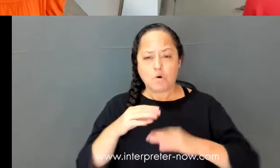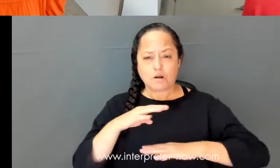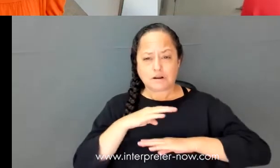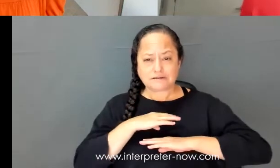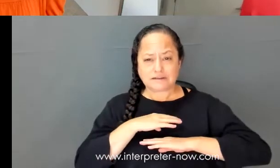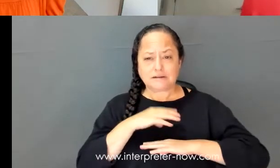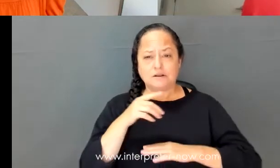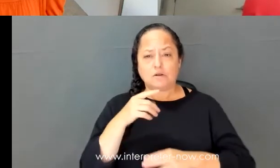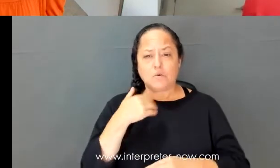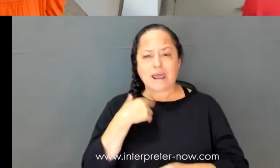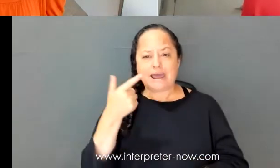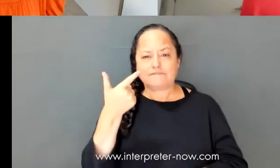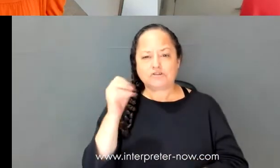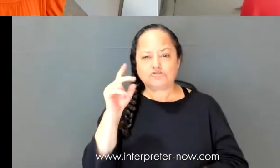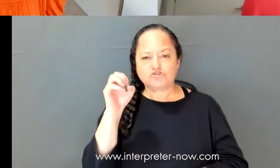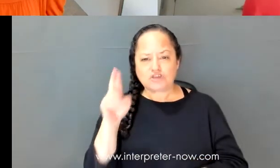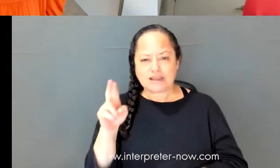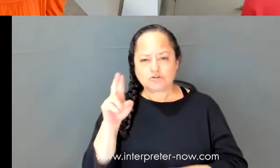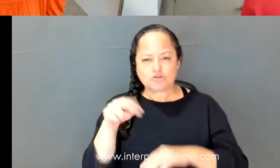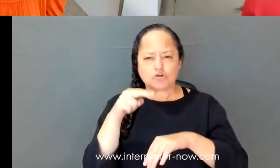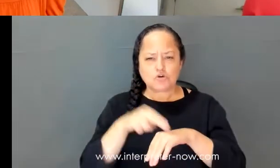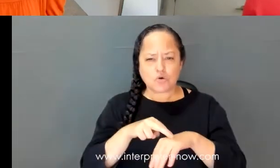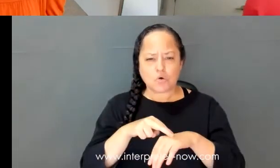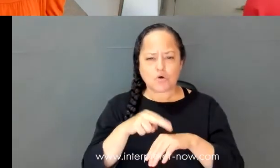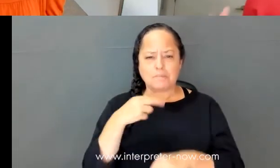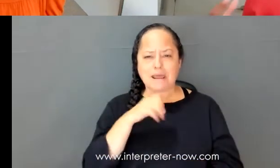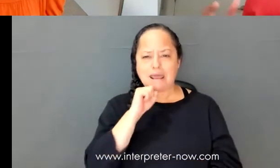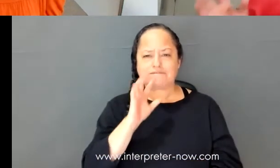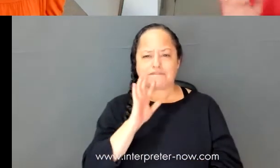the gender schema and the gender norms. I have a five-year-old, it's very clear.